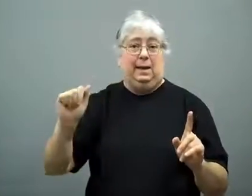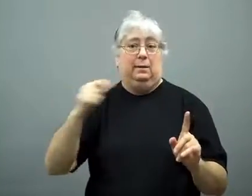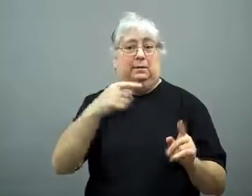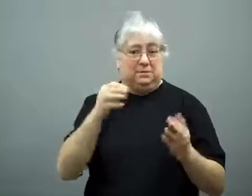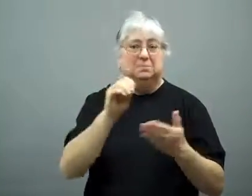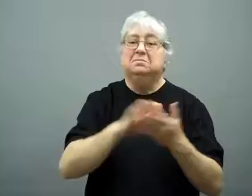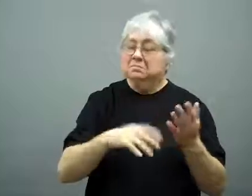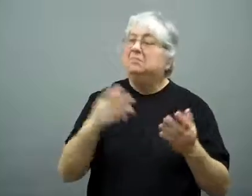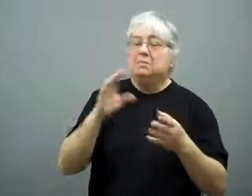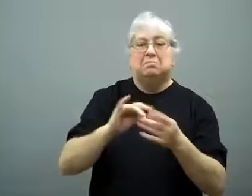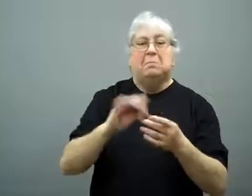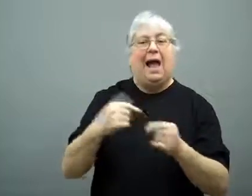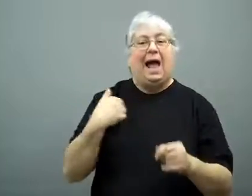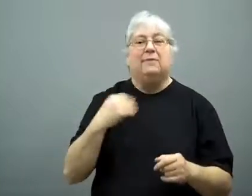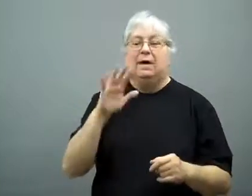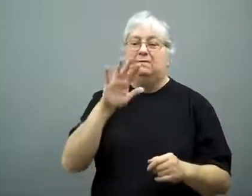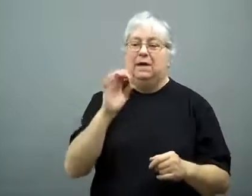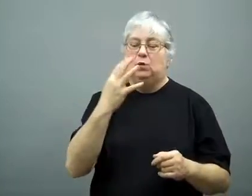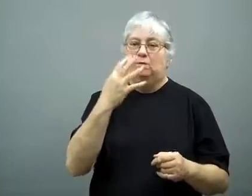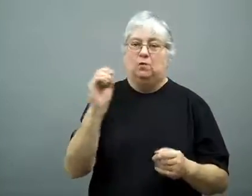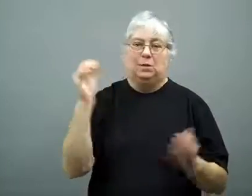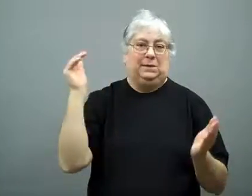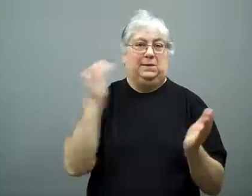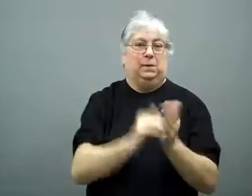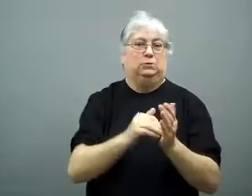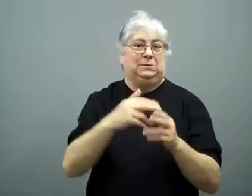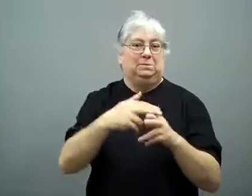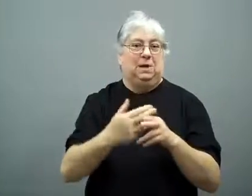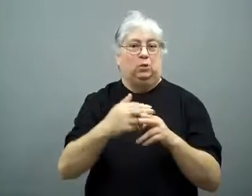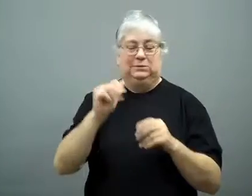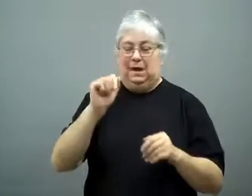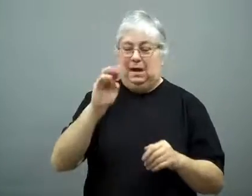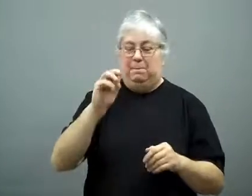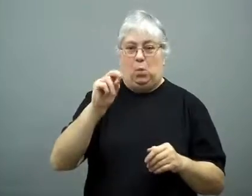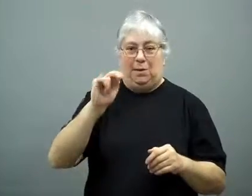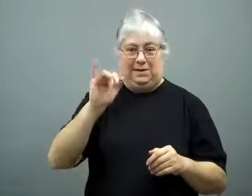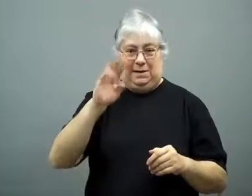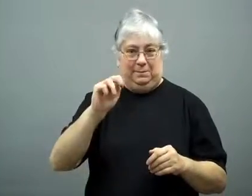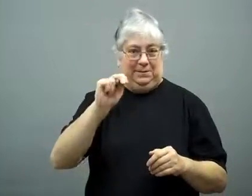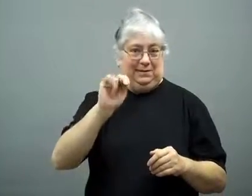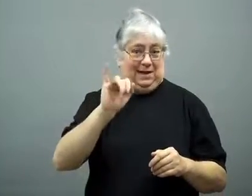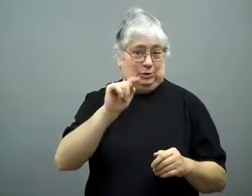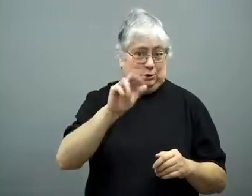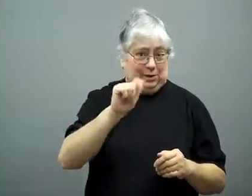It reported having 540,000 pounds of ammonium nitrate